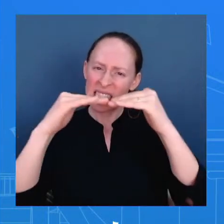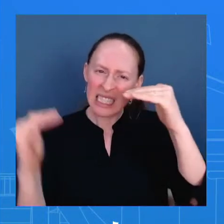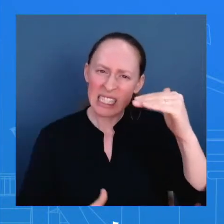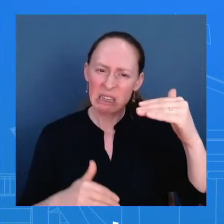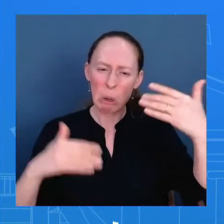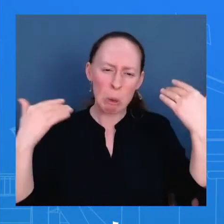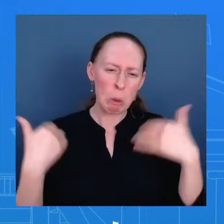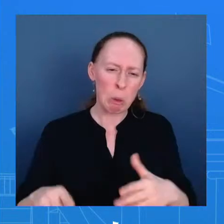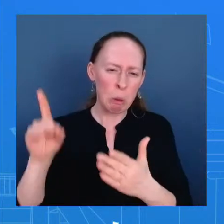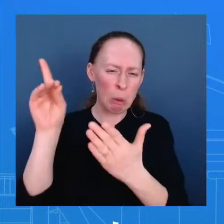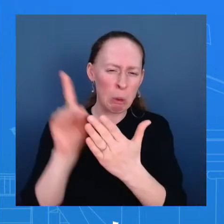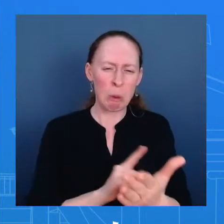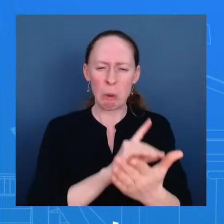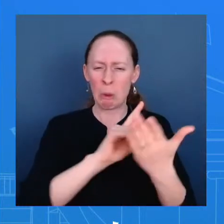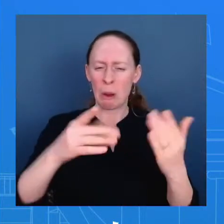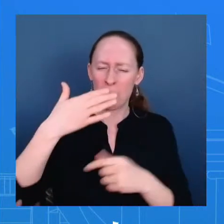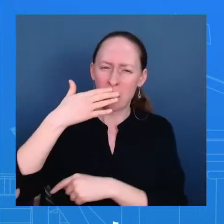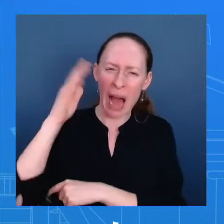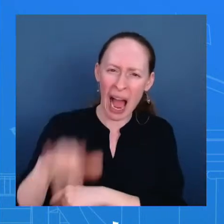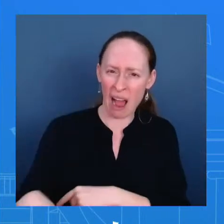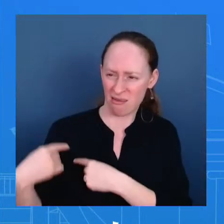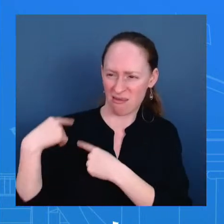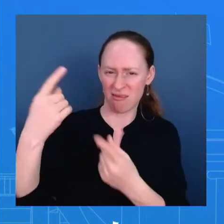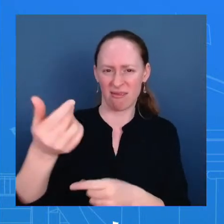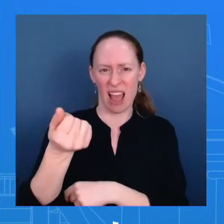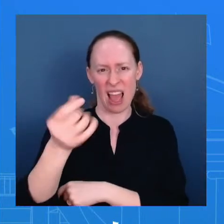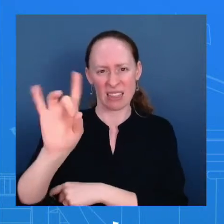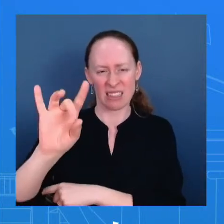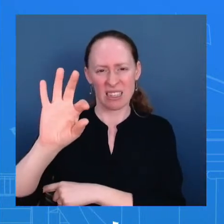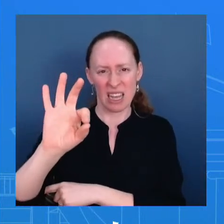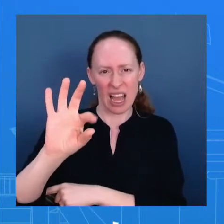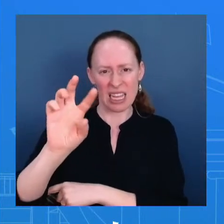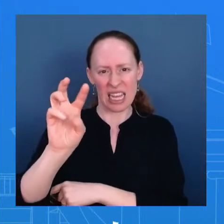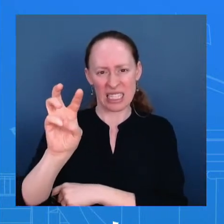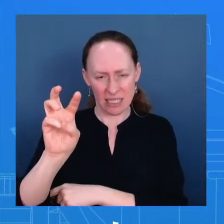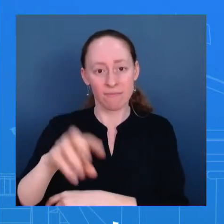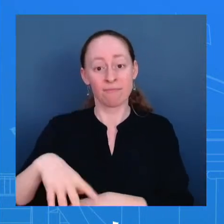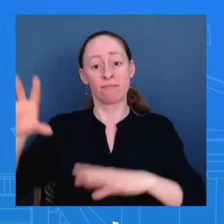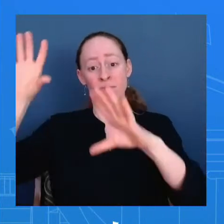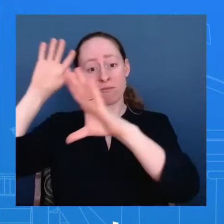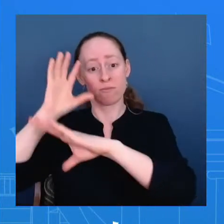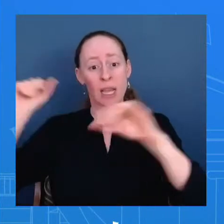will continue their long- -- longstanding effort to honor the legacy of those who paved the way for progress